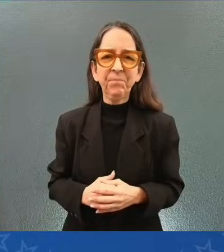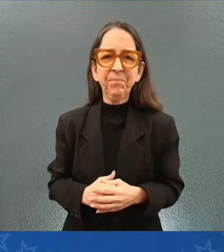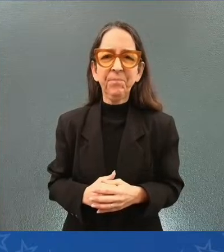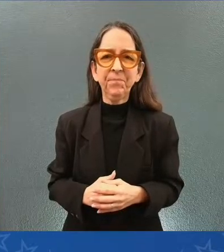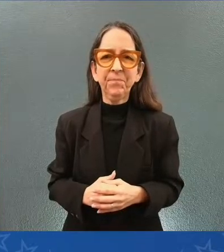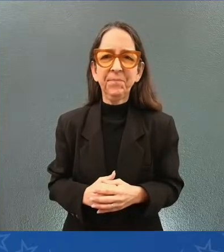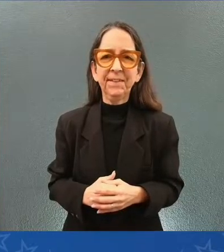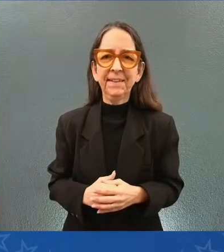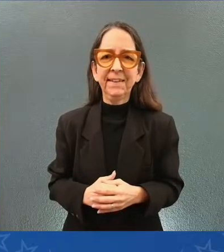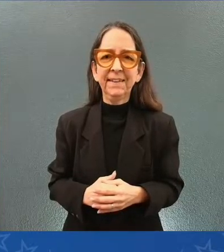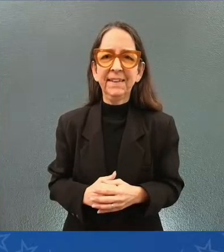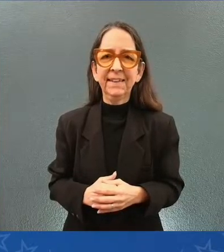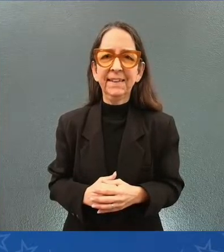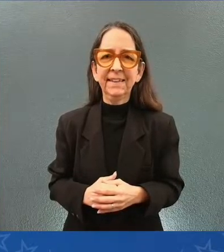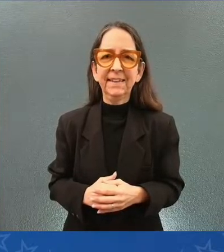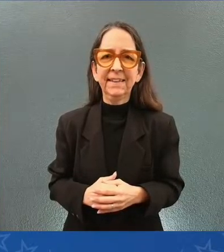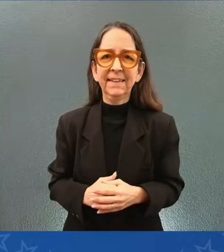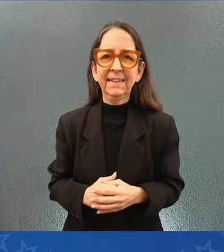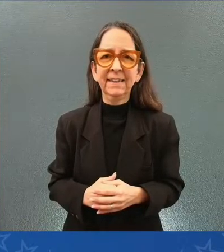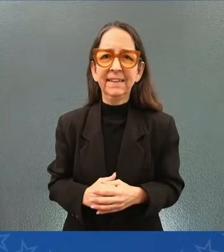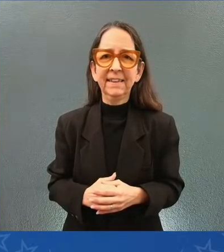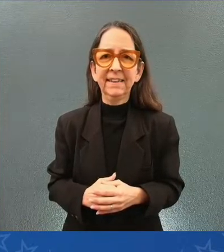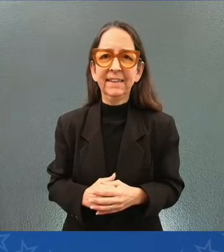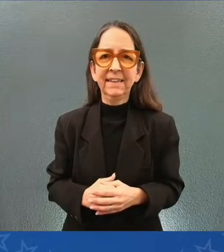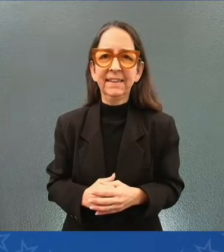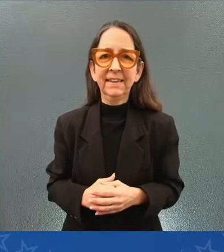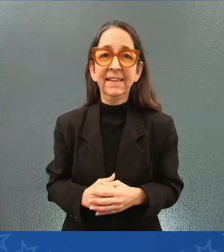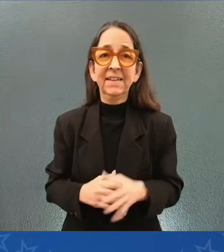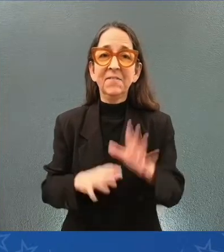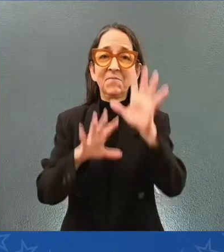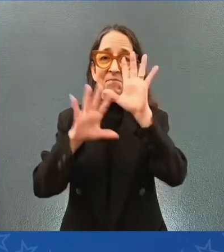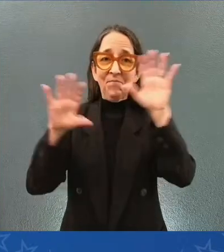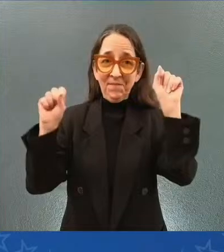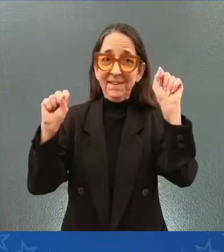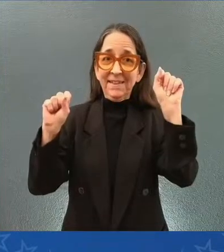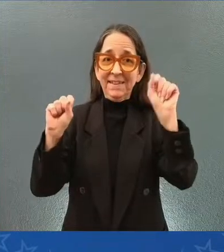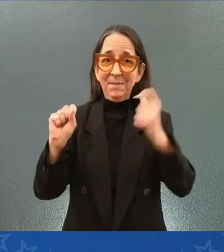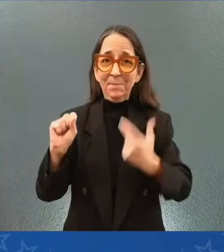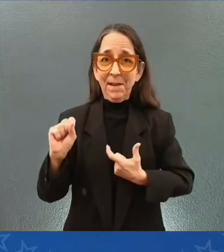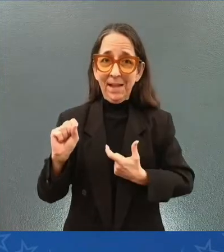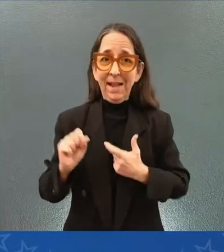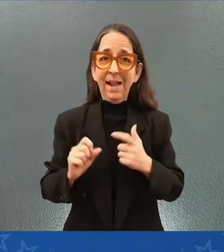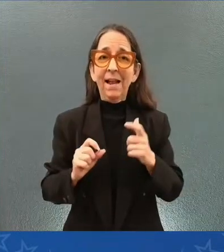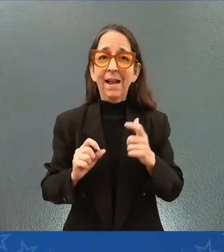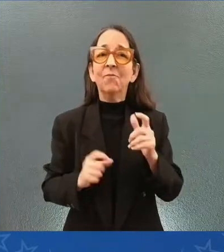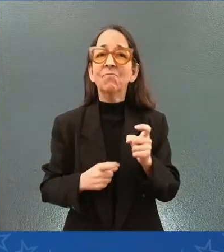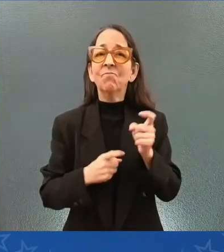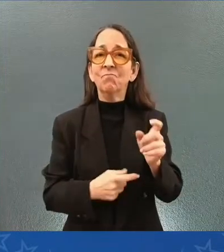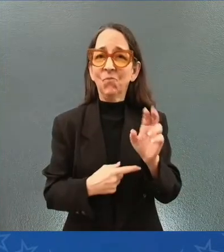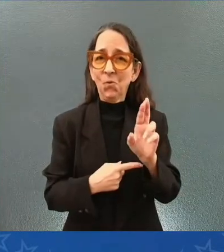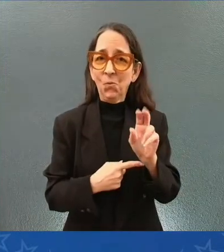The Presidential Medal of Freedom is awarded to Robert Francis Kennedy. Born into a revered family of service,